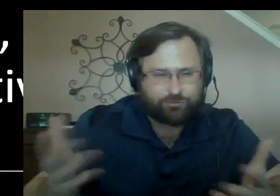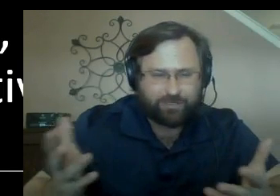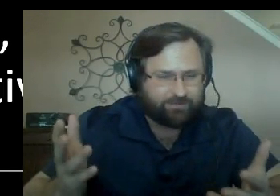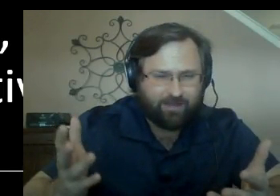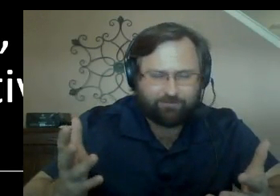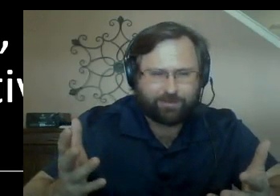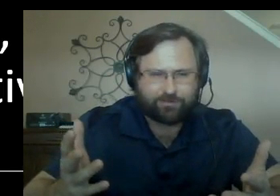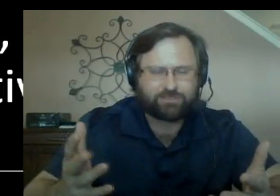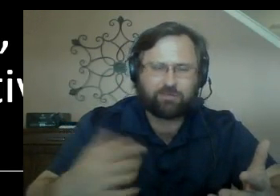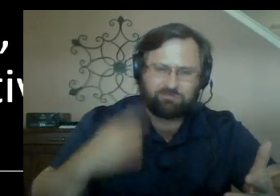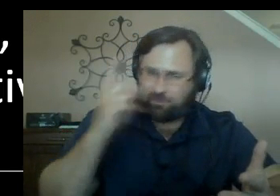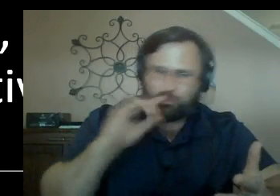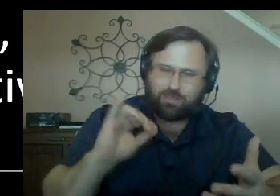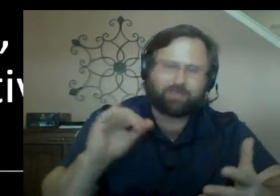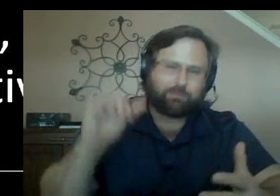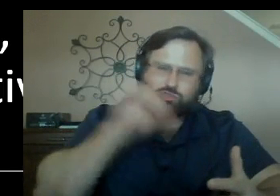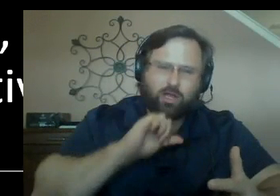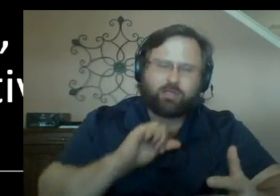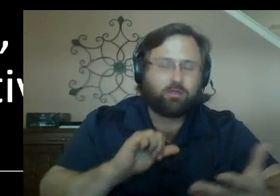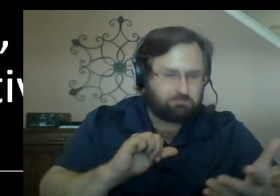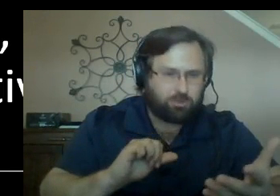drinking five beers they looked like they were drunk